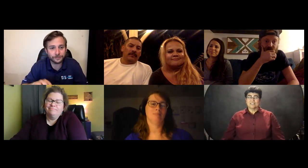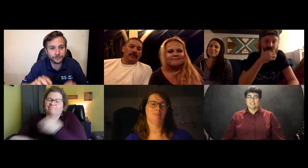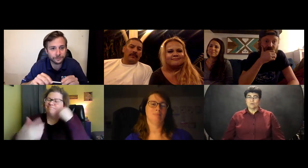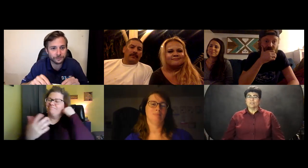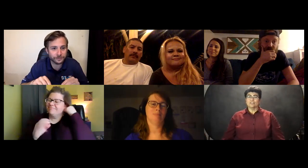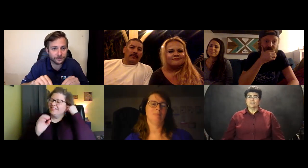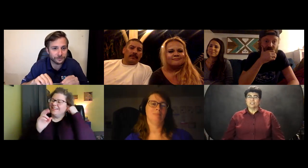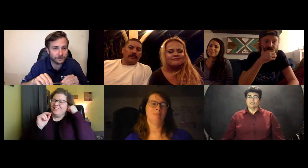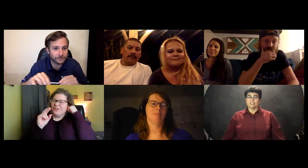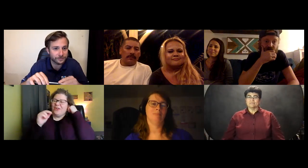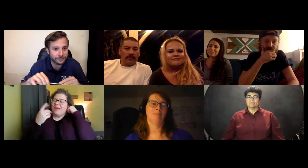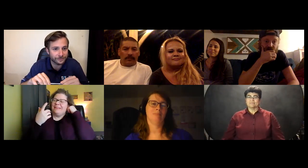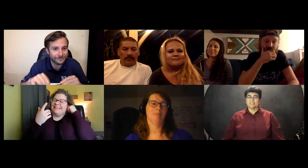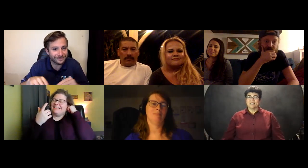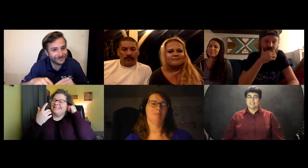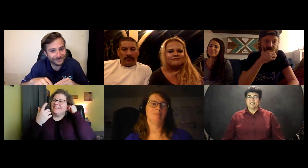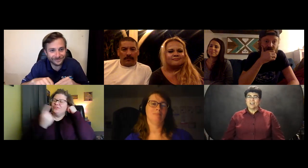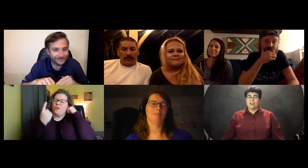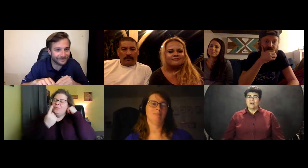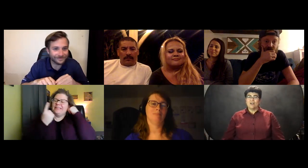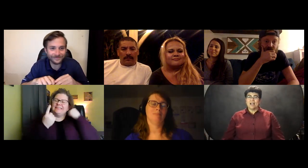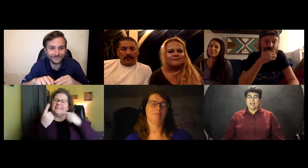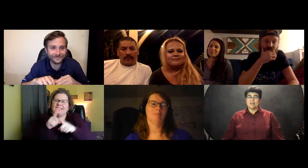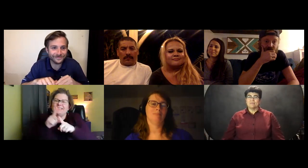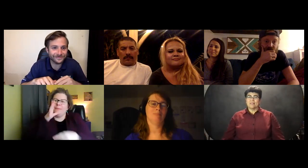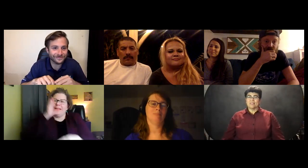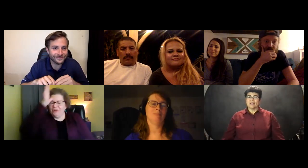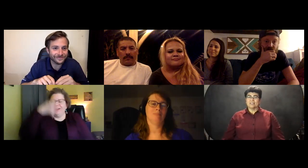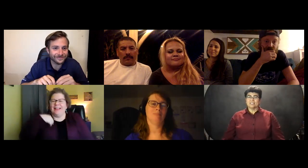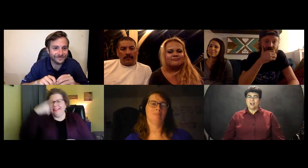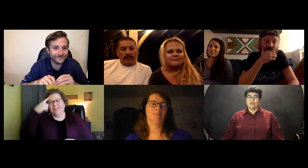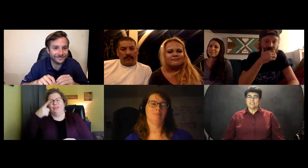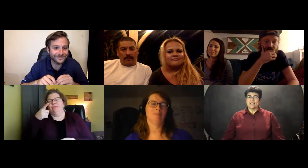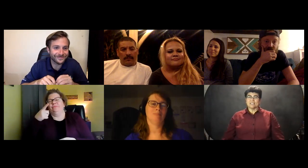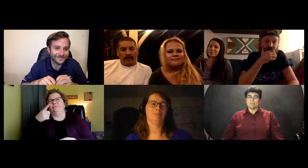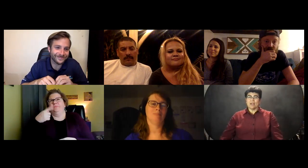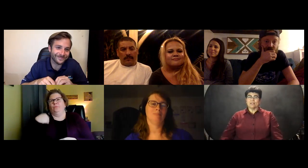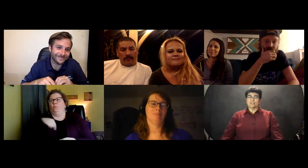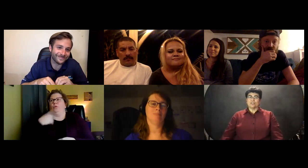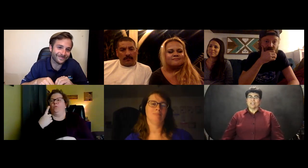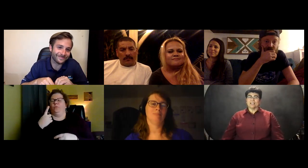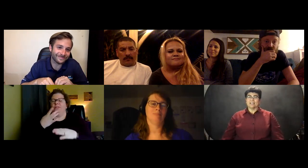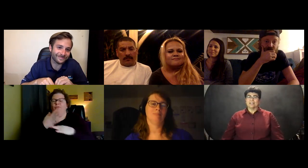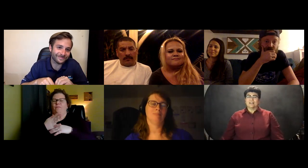what would you do different no